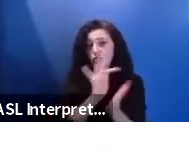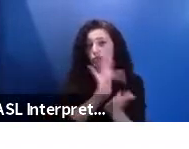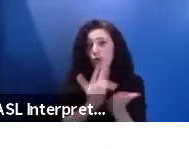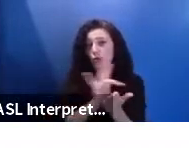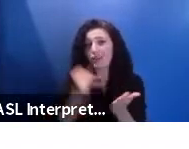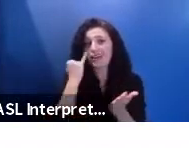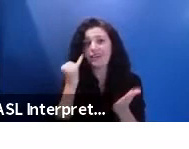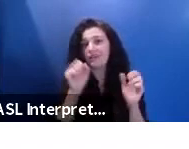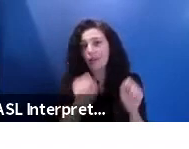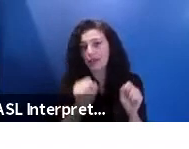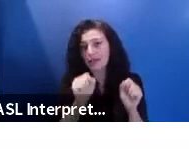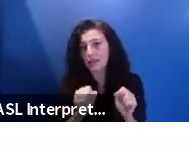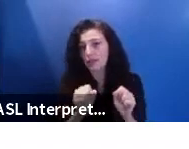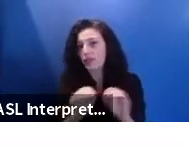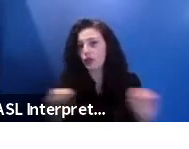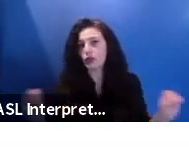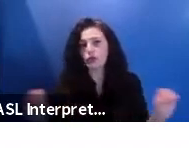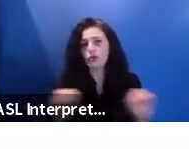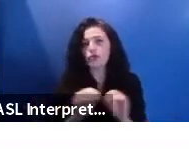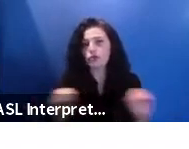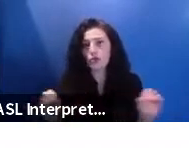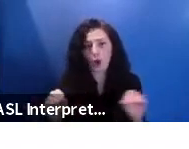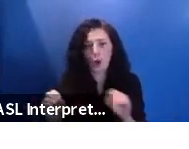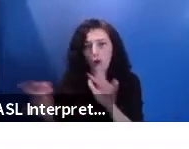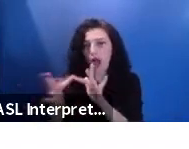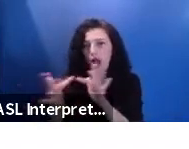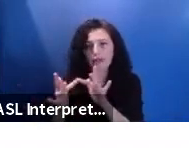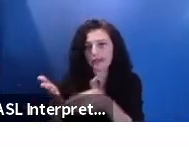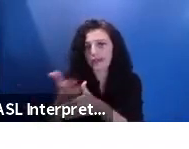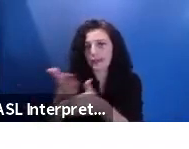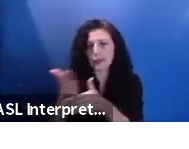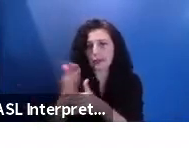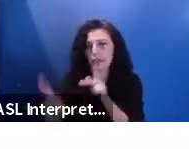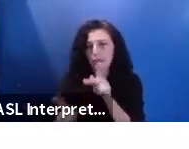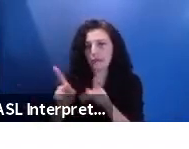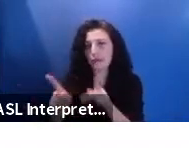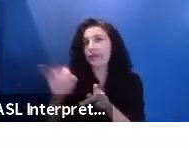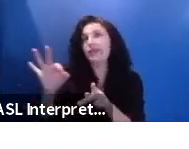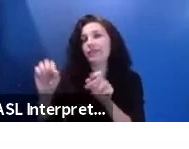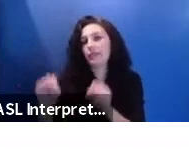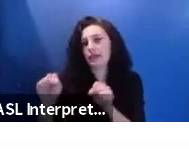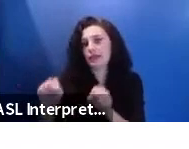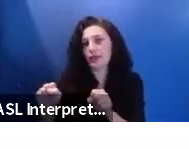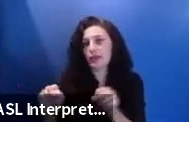no significant contact between the performer and any other person in the process of arriving at, doing their work, or leaving the studio,